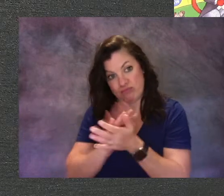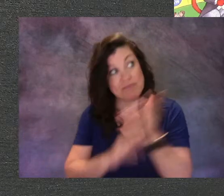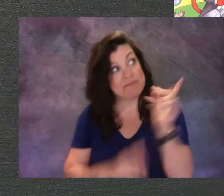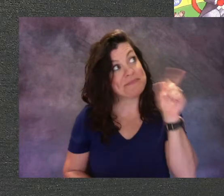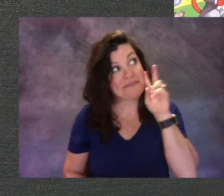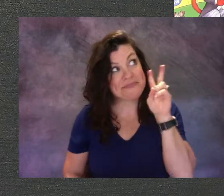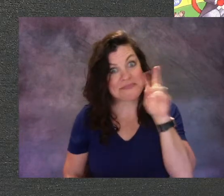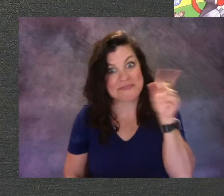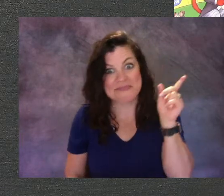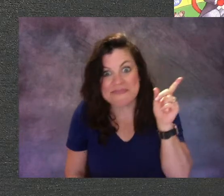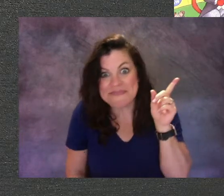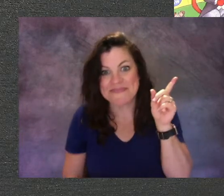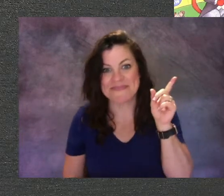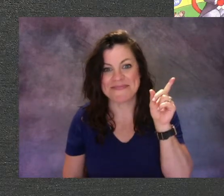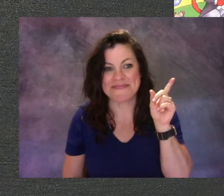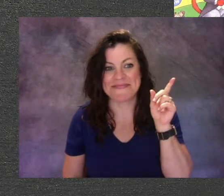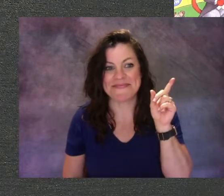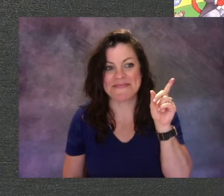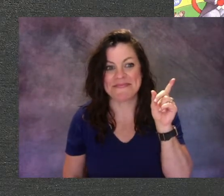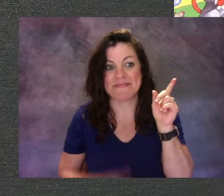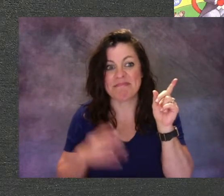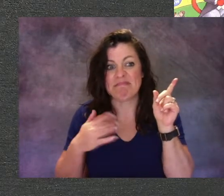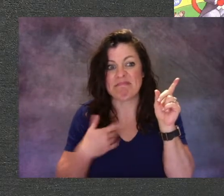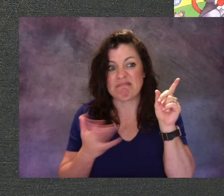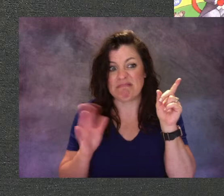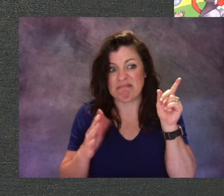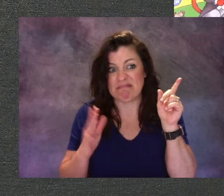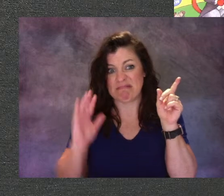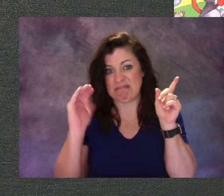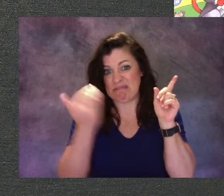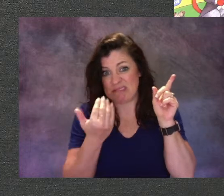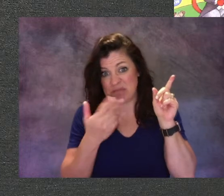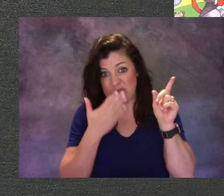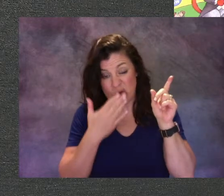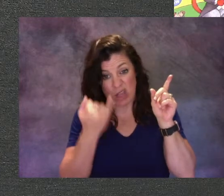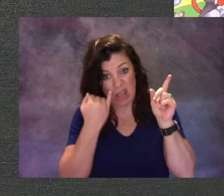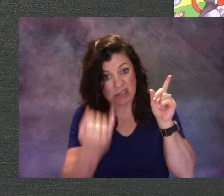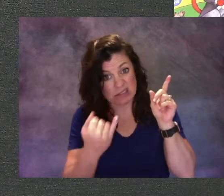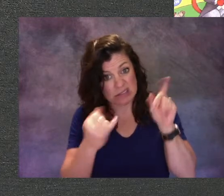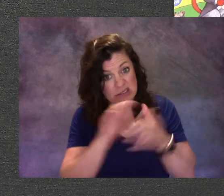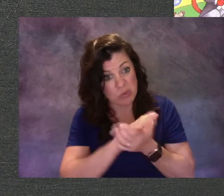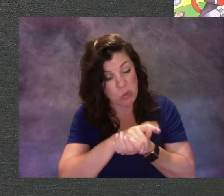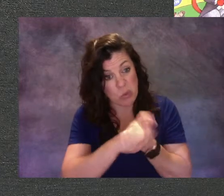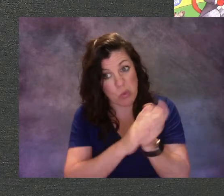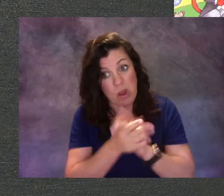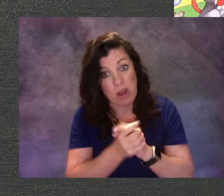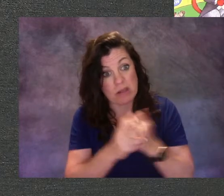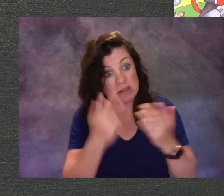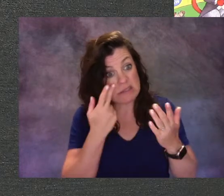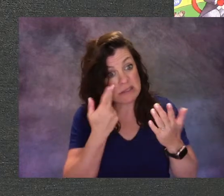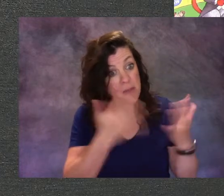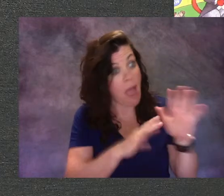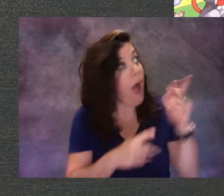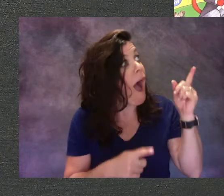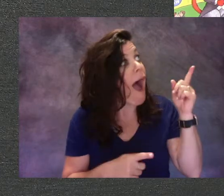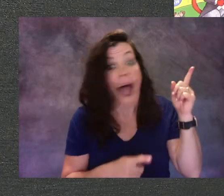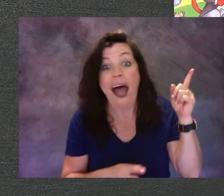Oh, I guess maybe it is good idea to wash our hands, to get rid of germs, 'cause guess what? The glitter is gone!